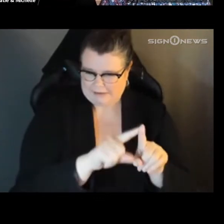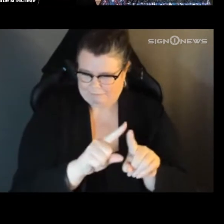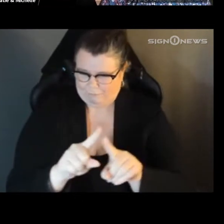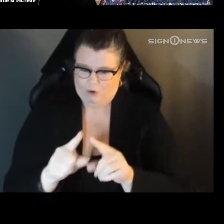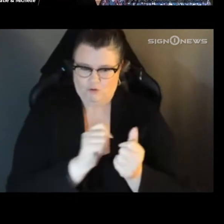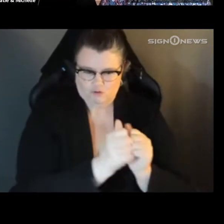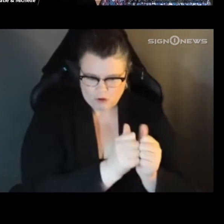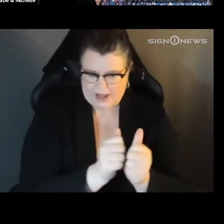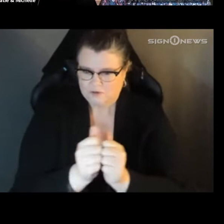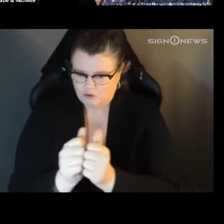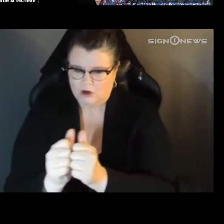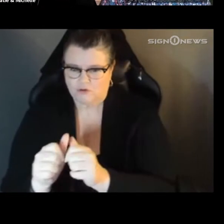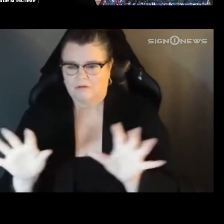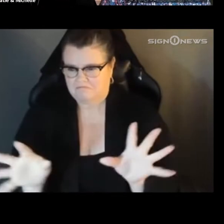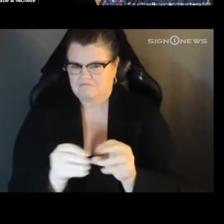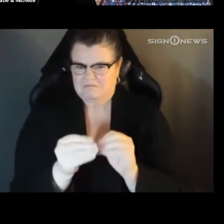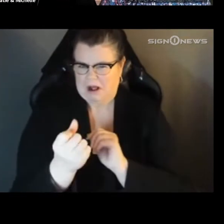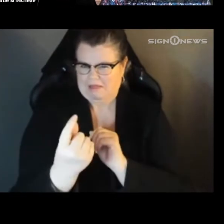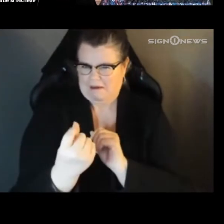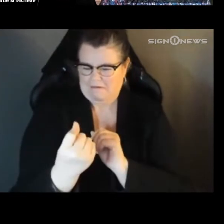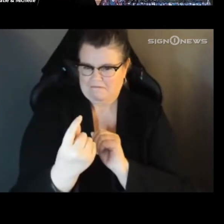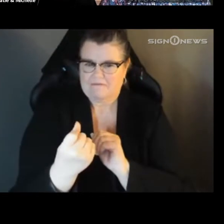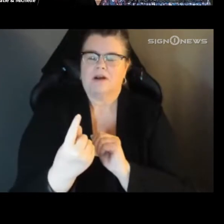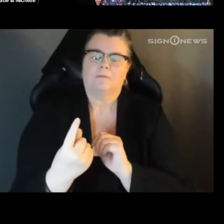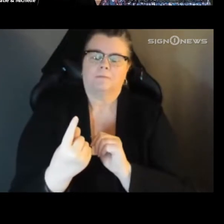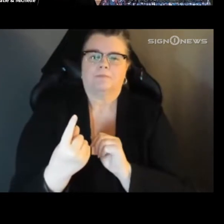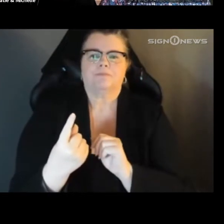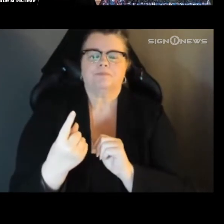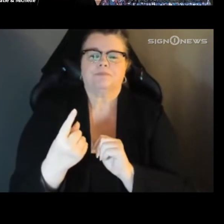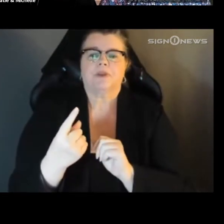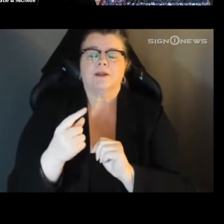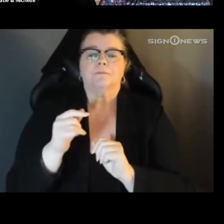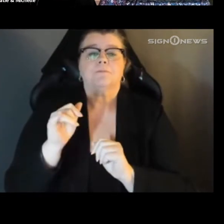in more detail but this will be like Dana said in the handouts in the Google Drive later today